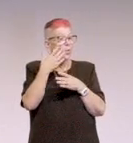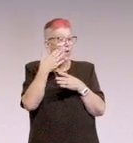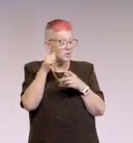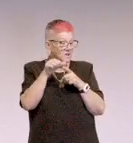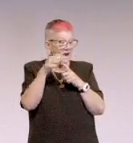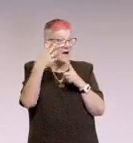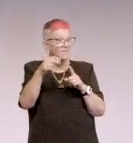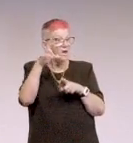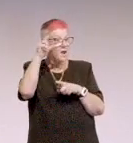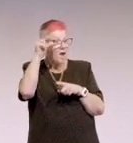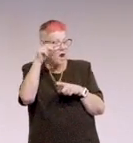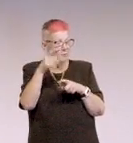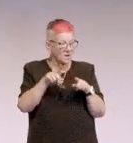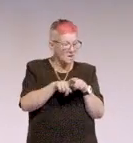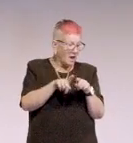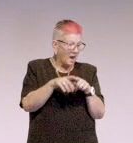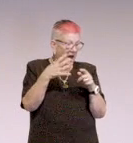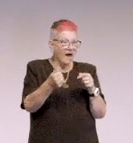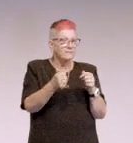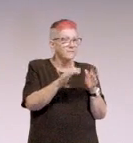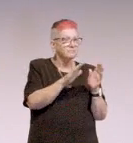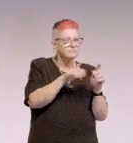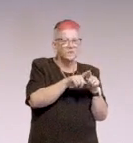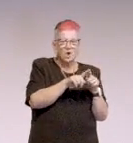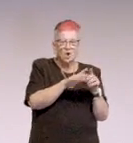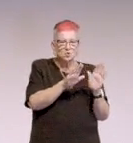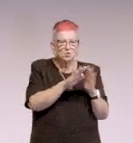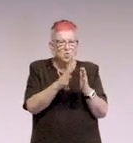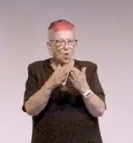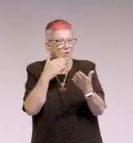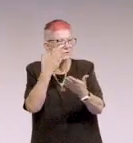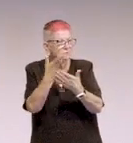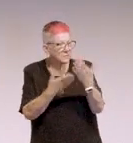you're using an option to integrate access ability into your company